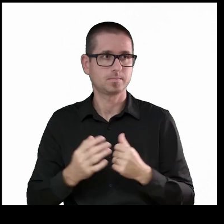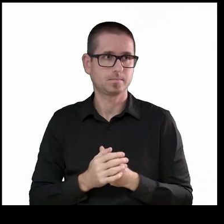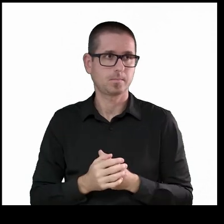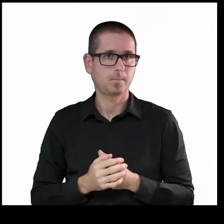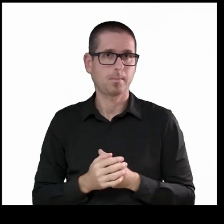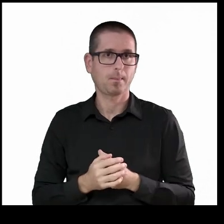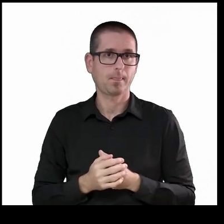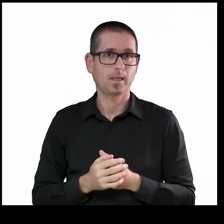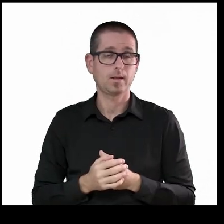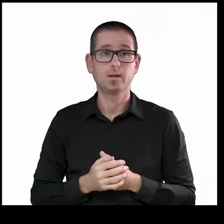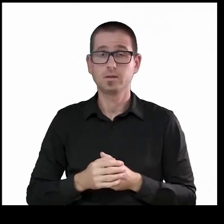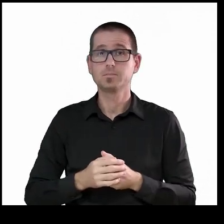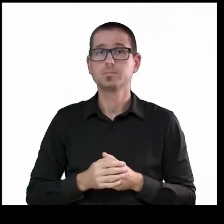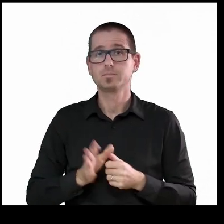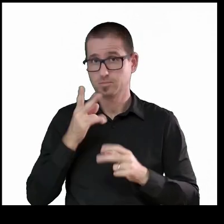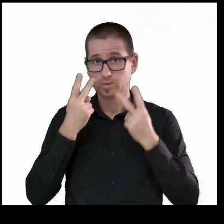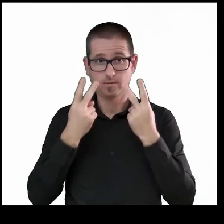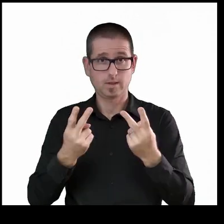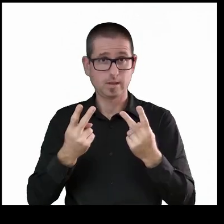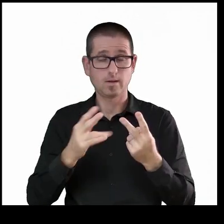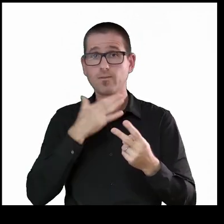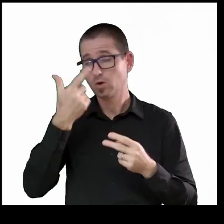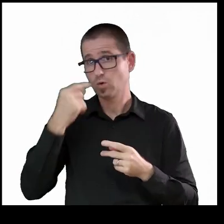You see, many people know about